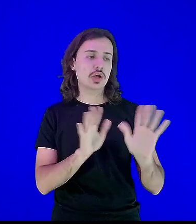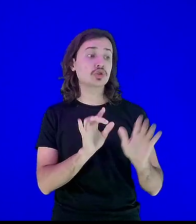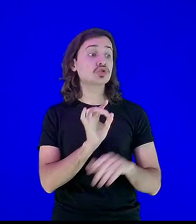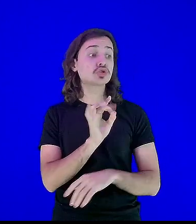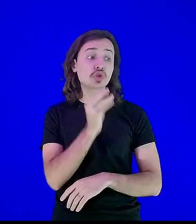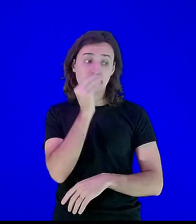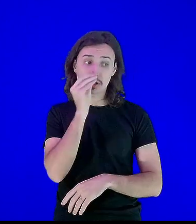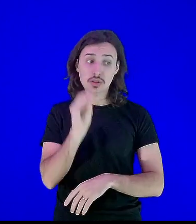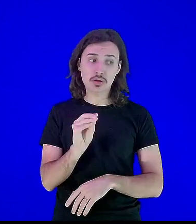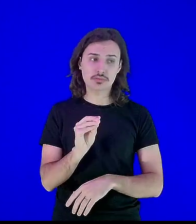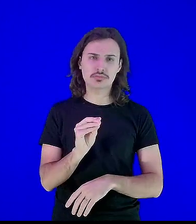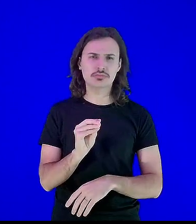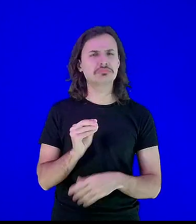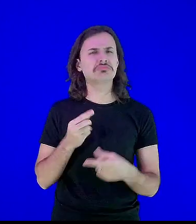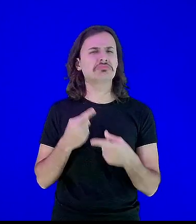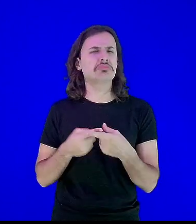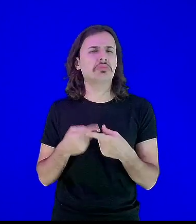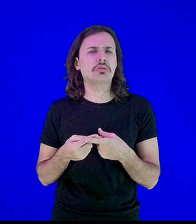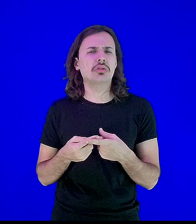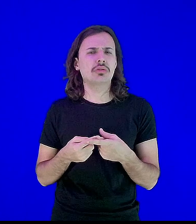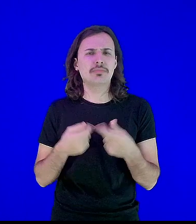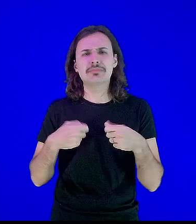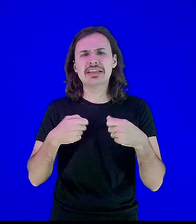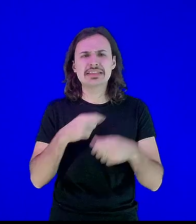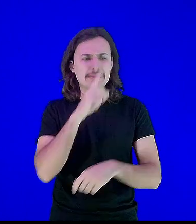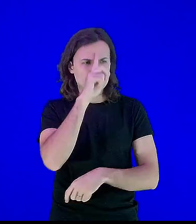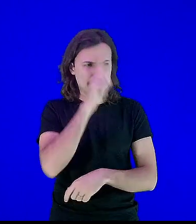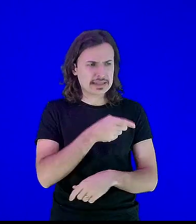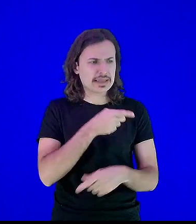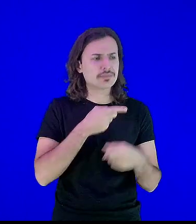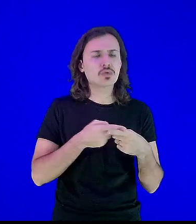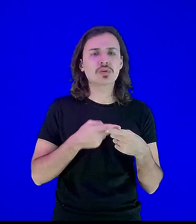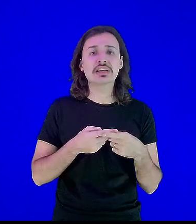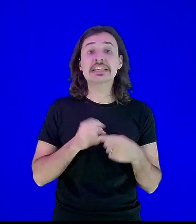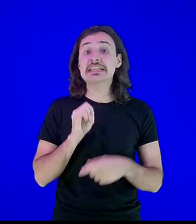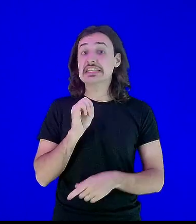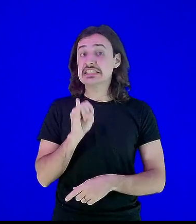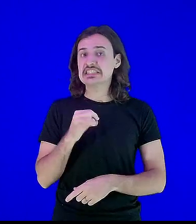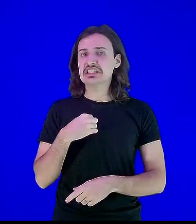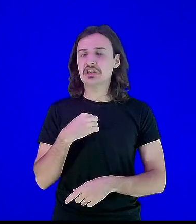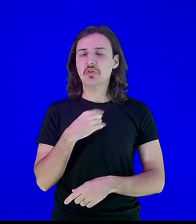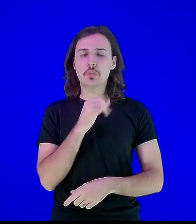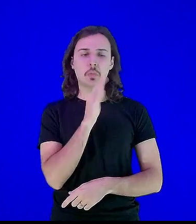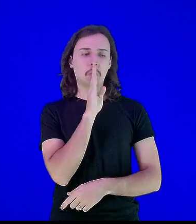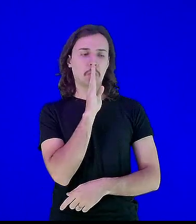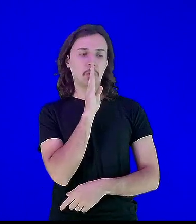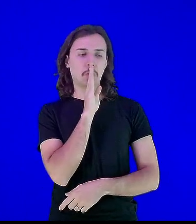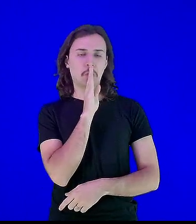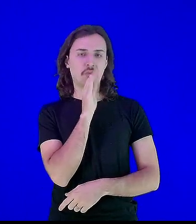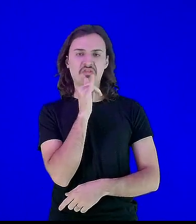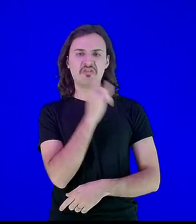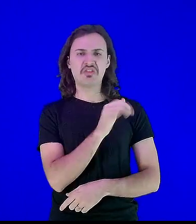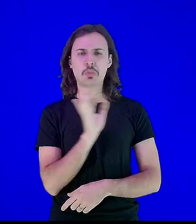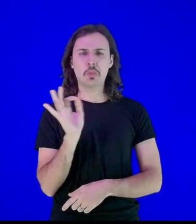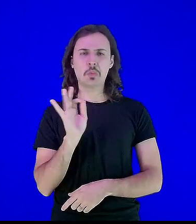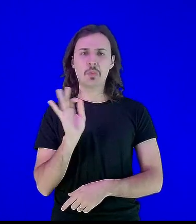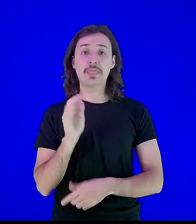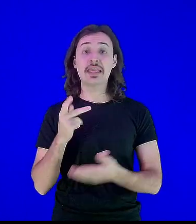why is that? if I don't do it, Vue will try to treat FSW components as its own and it is not going to work